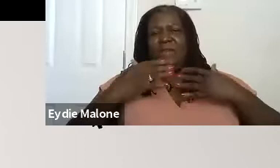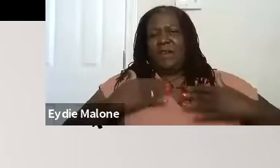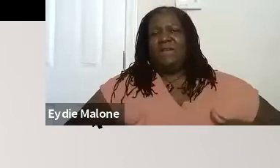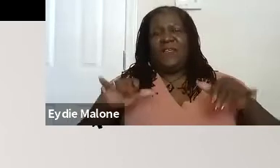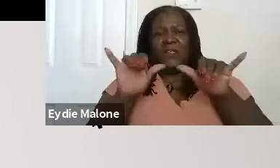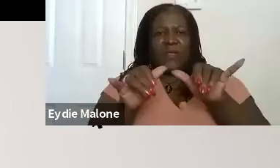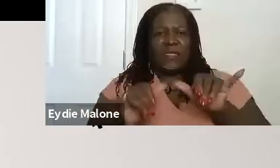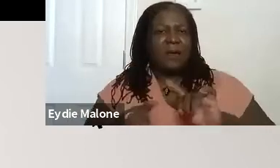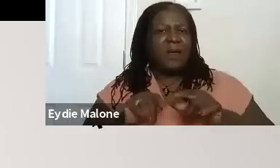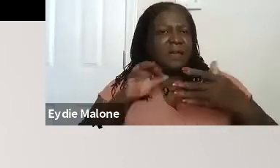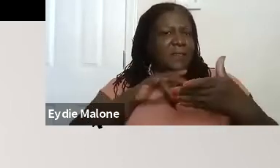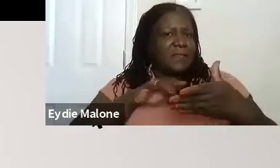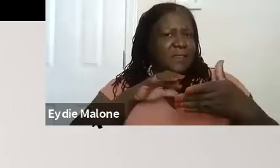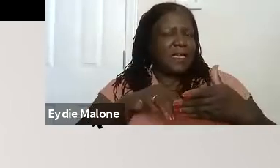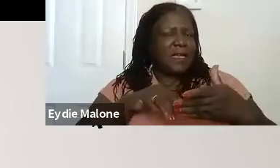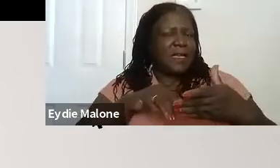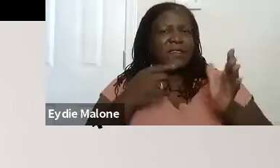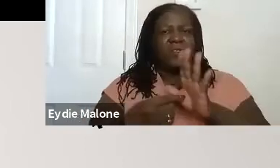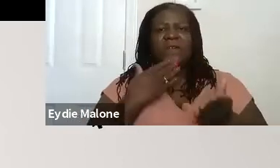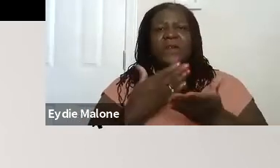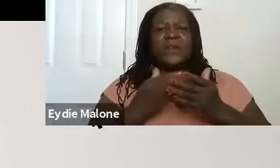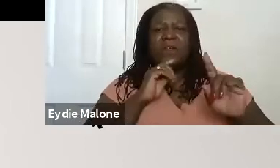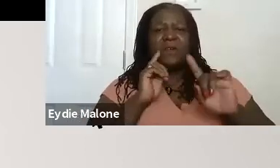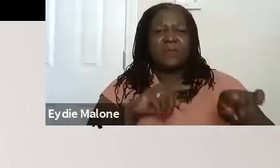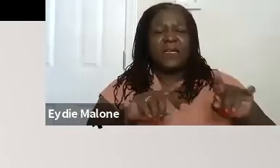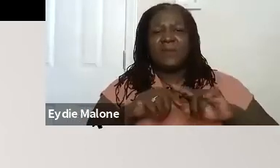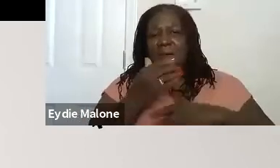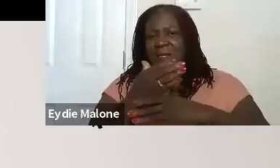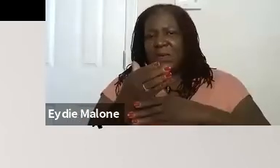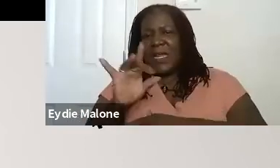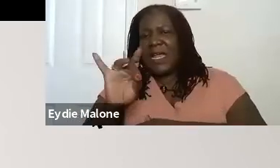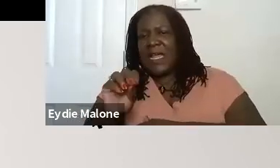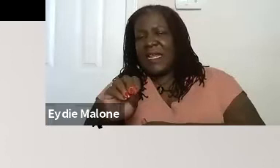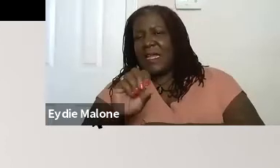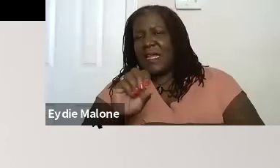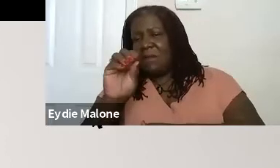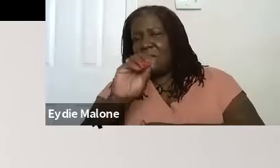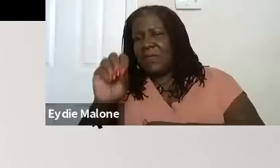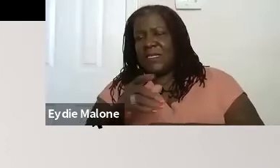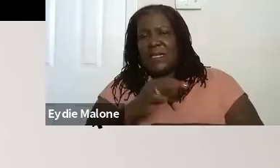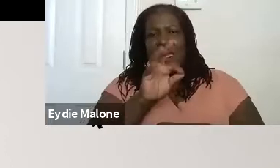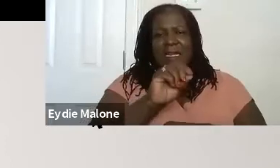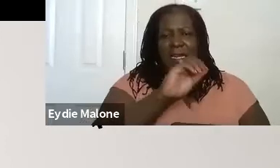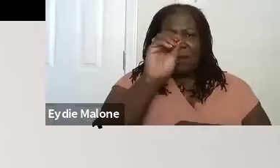very good responses, somewhere between 80 and 90 percent efficacy in actually preventing serious